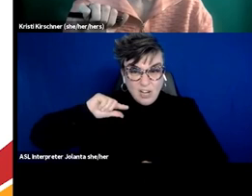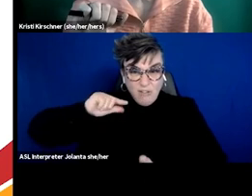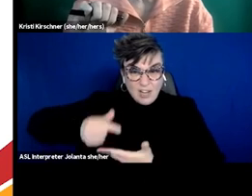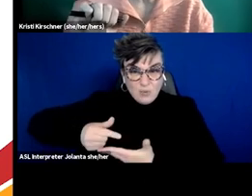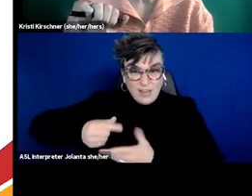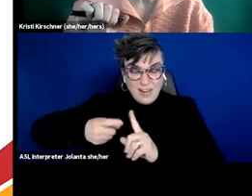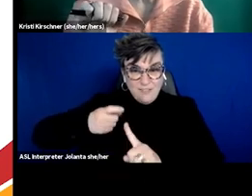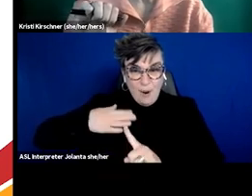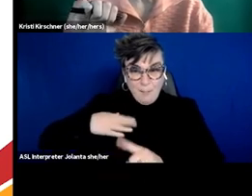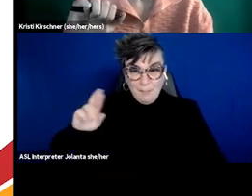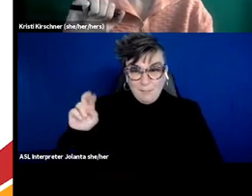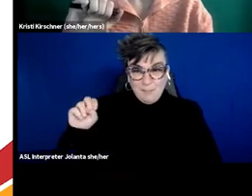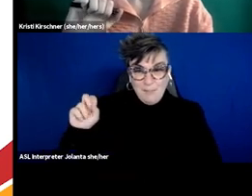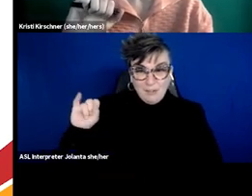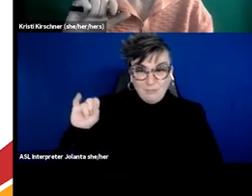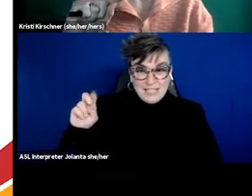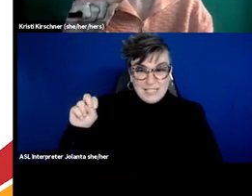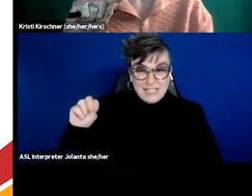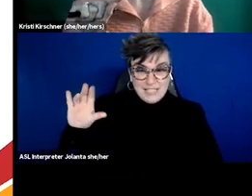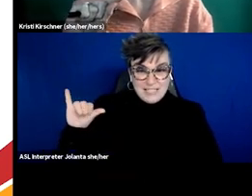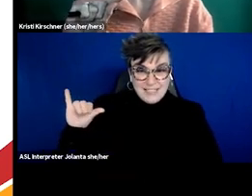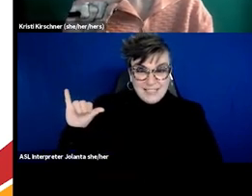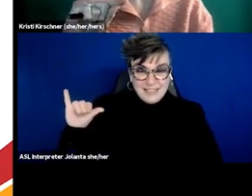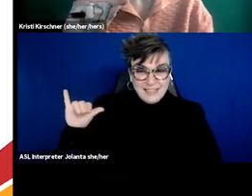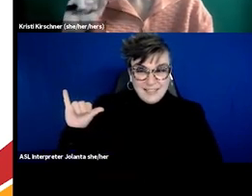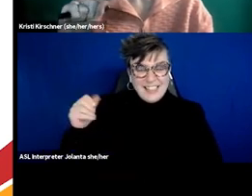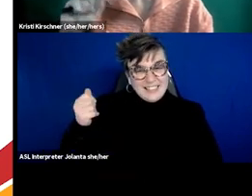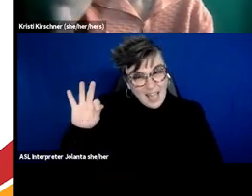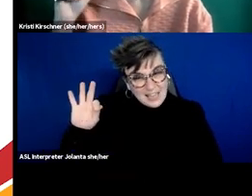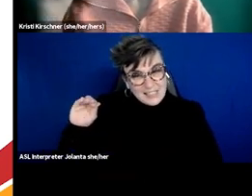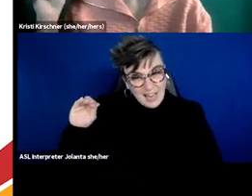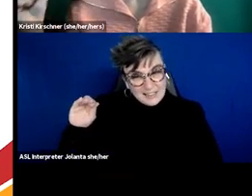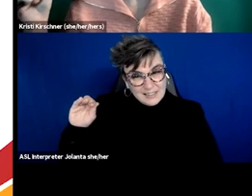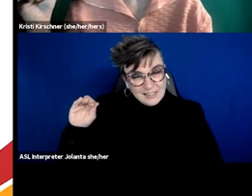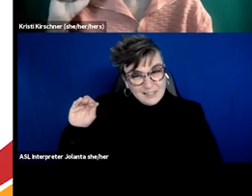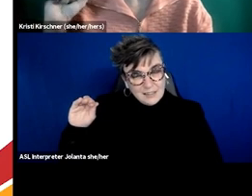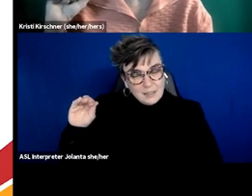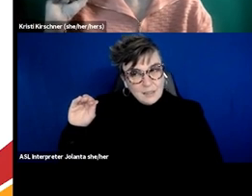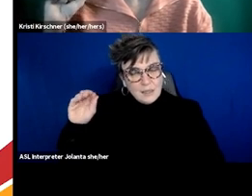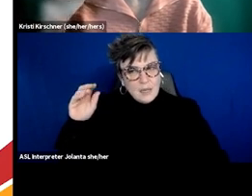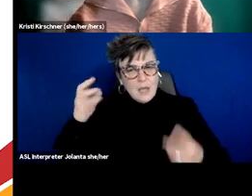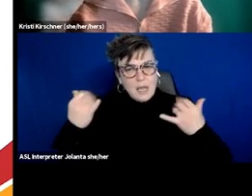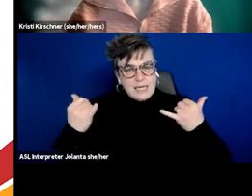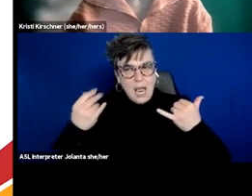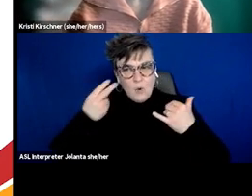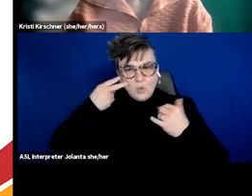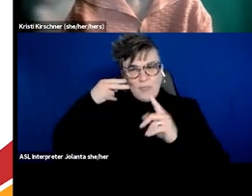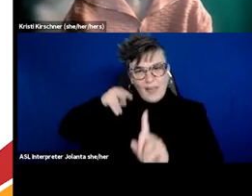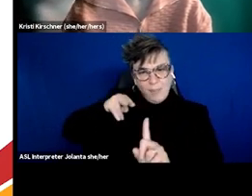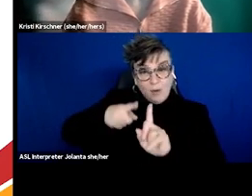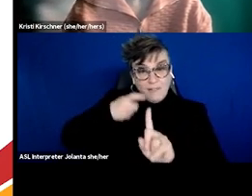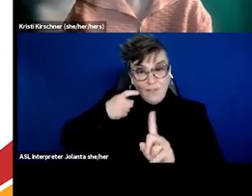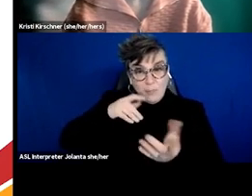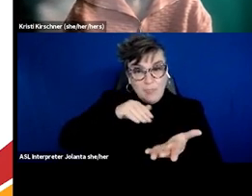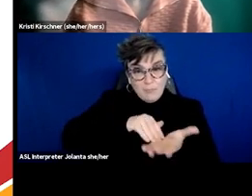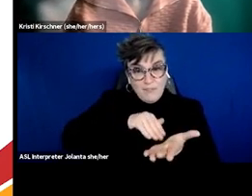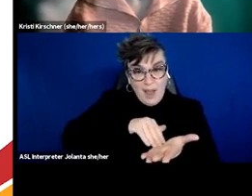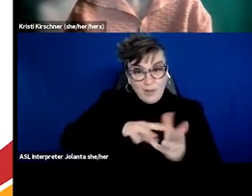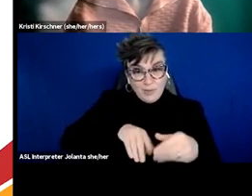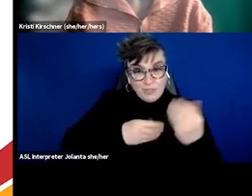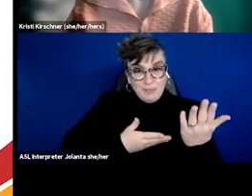residency. And to think about this also from the provider perspective in terms of what